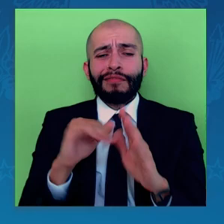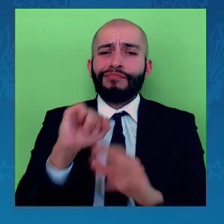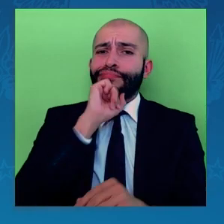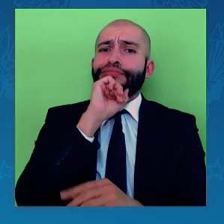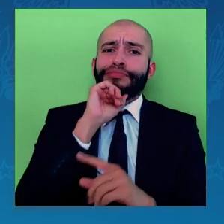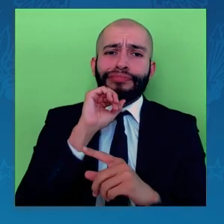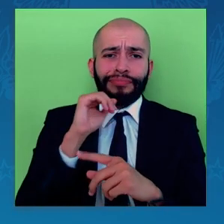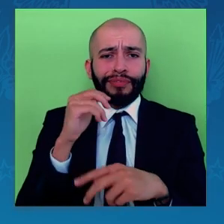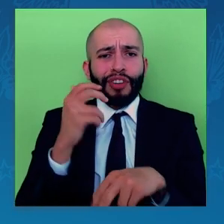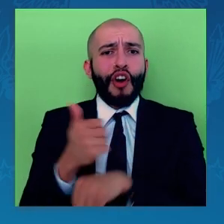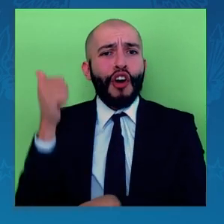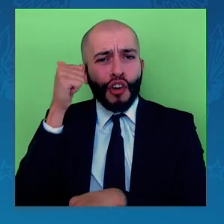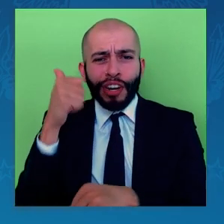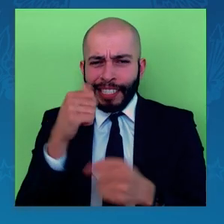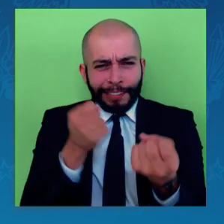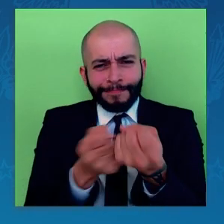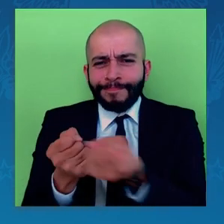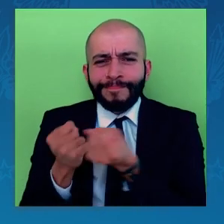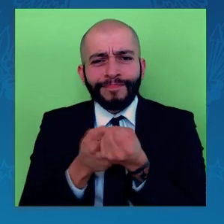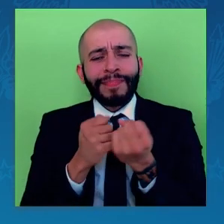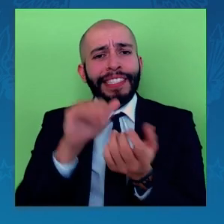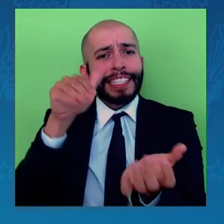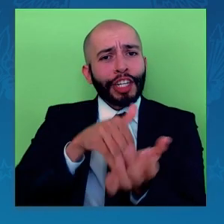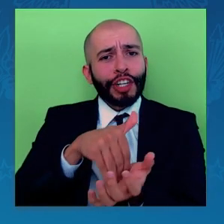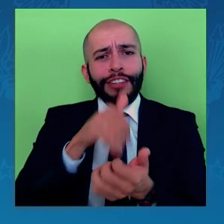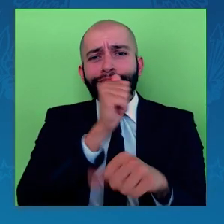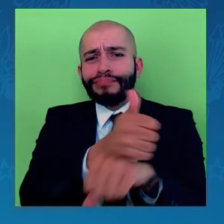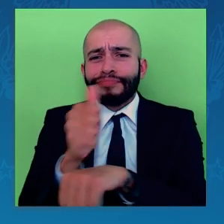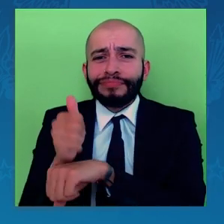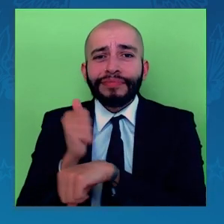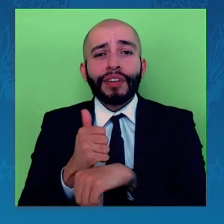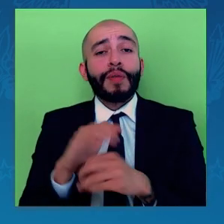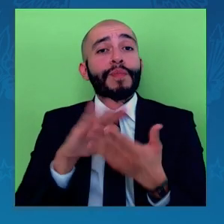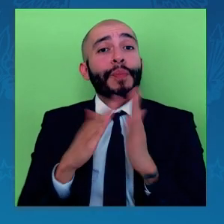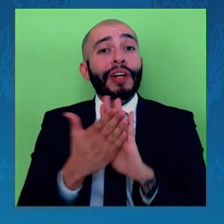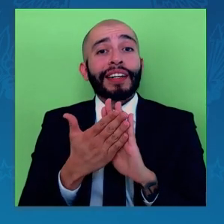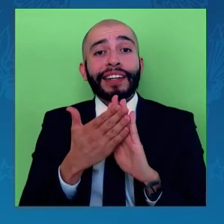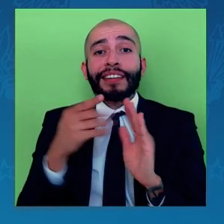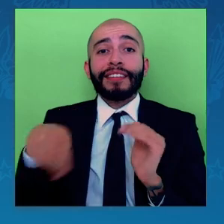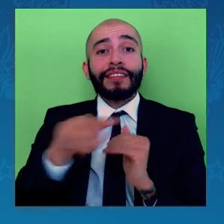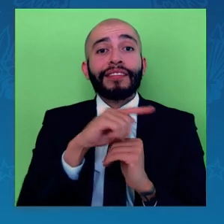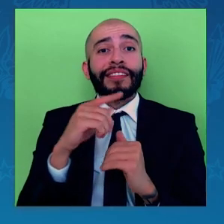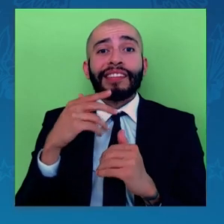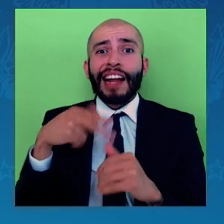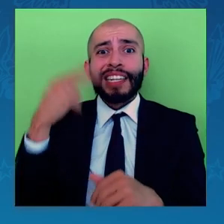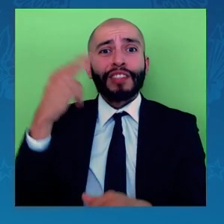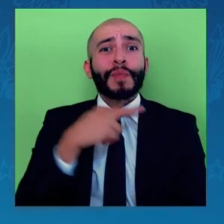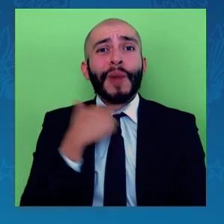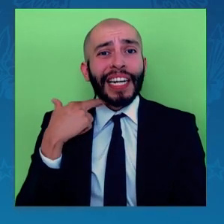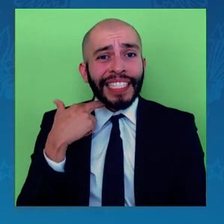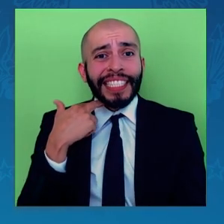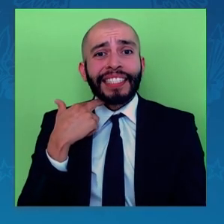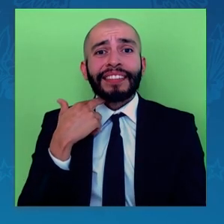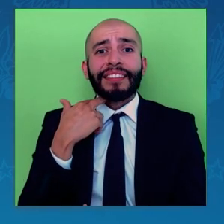Communities with the highest risk were a priority. We got vaccines directly to hundreds of community health centers.